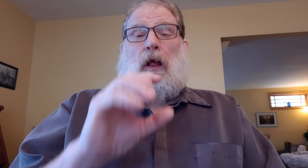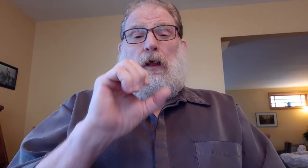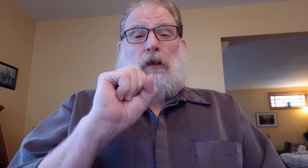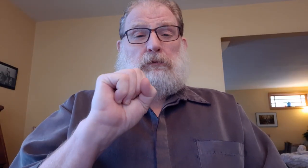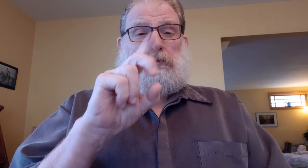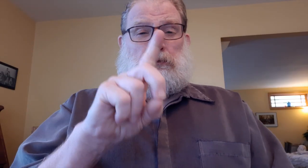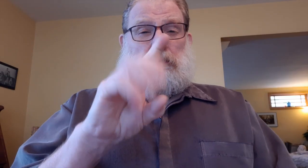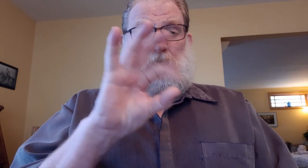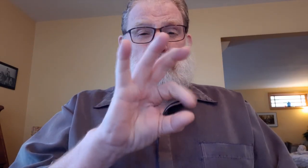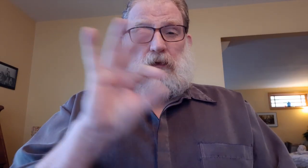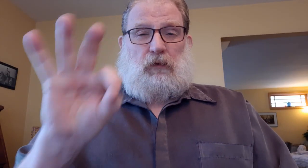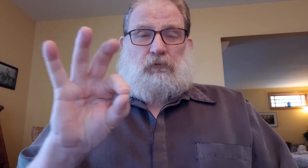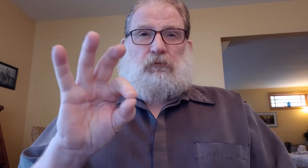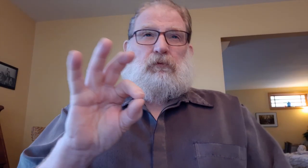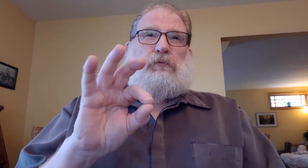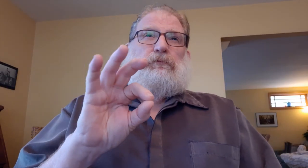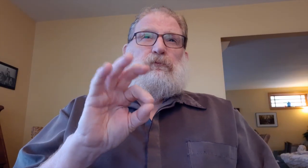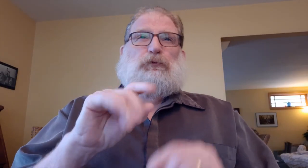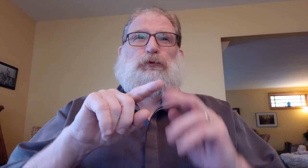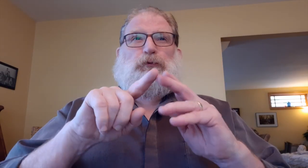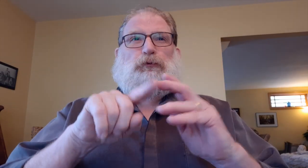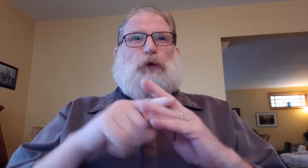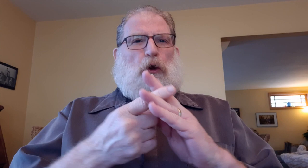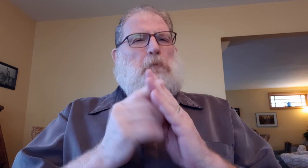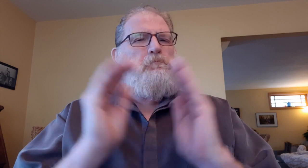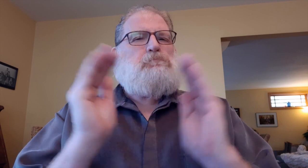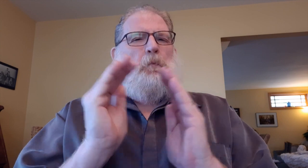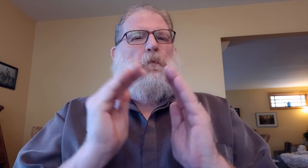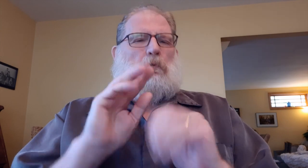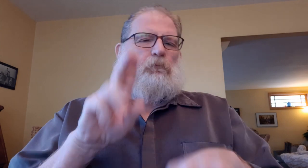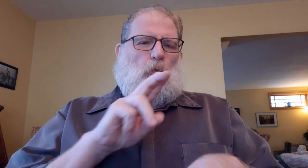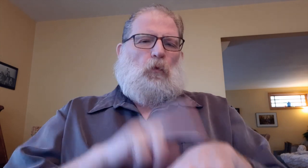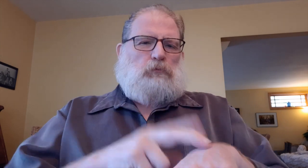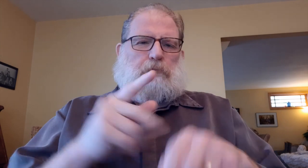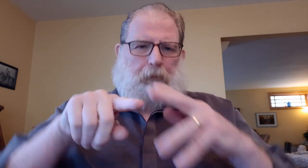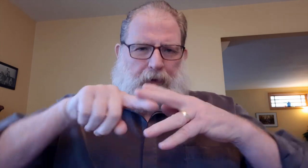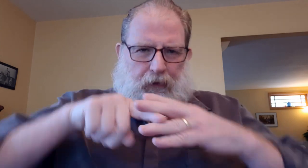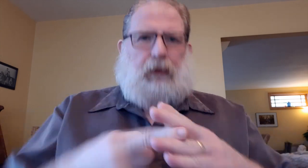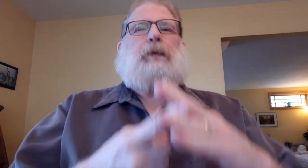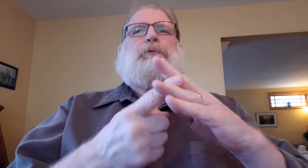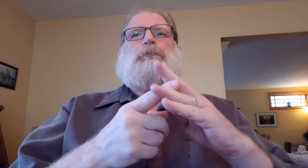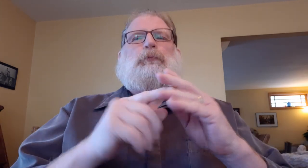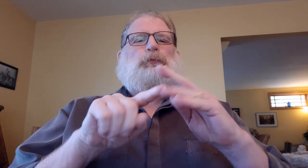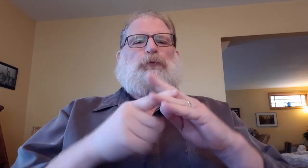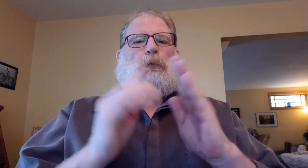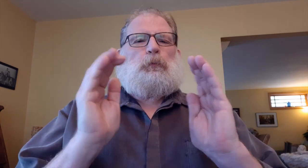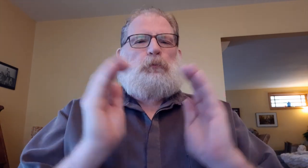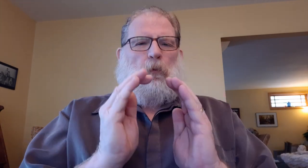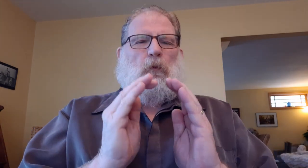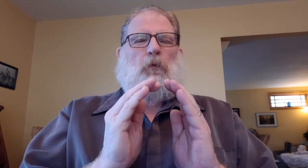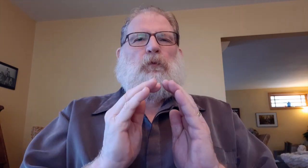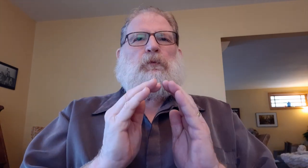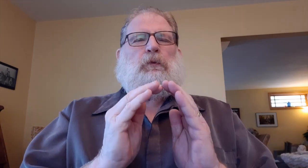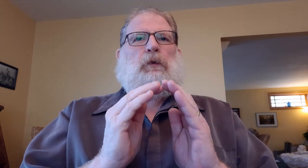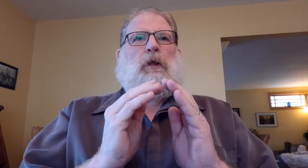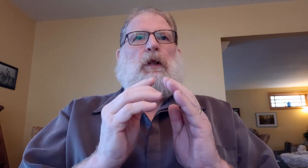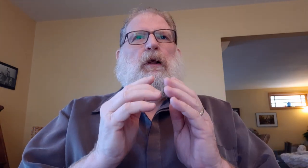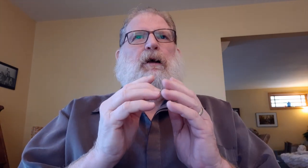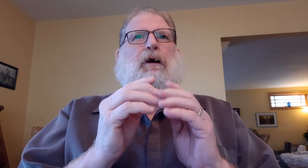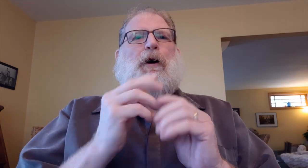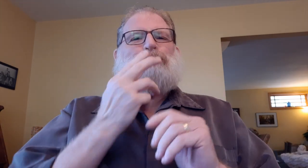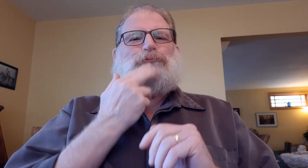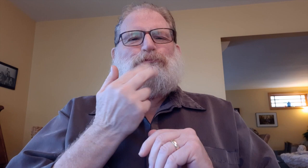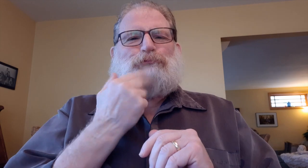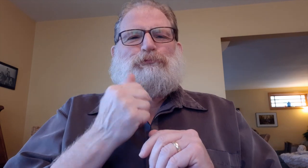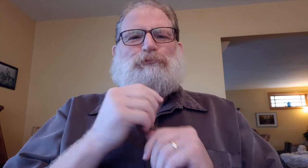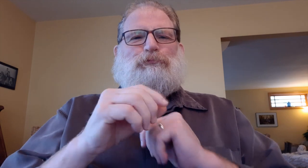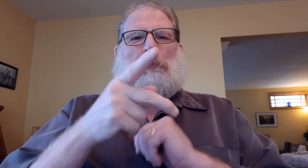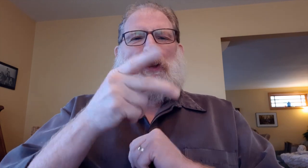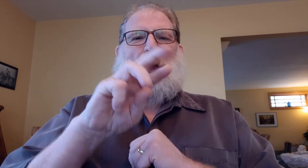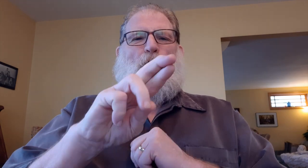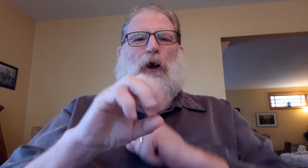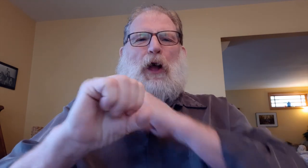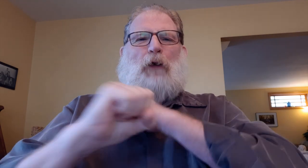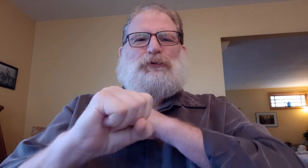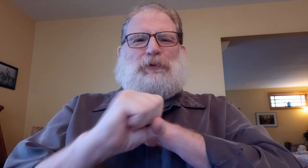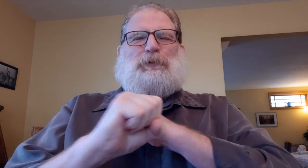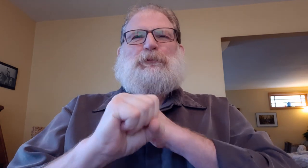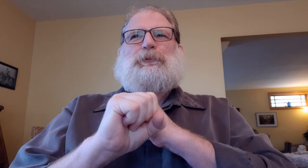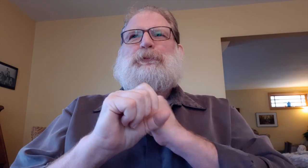SDFF started off as a small festival. Small PR.